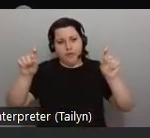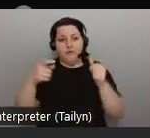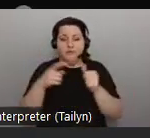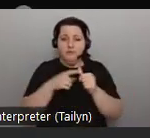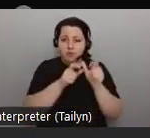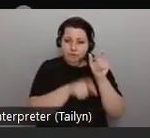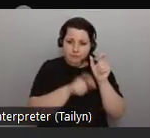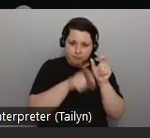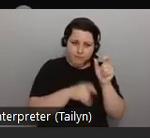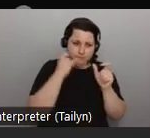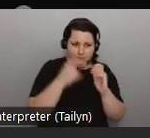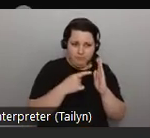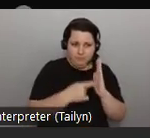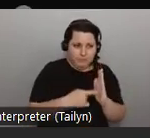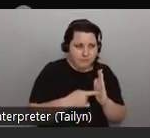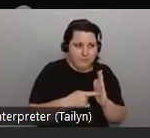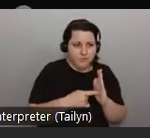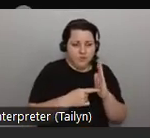Pretty much always when you have data you need a header row.